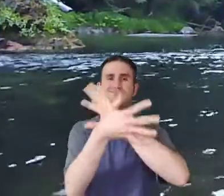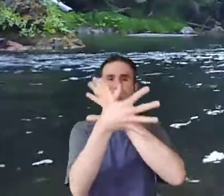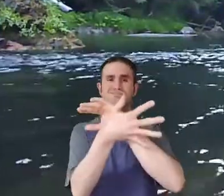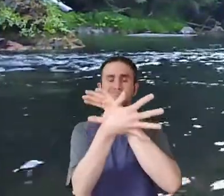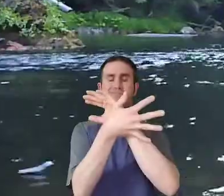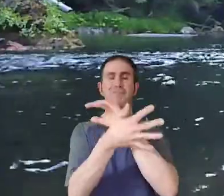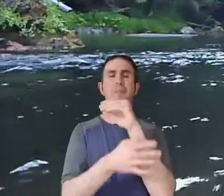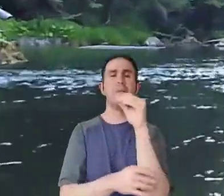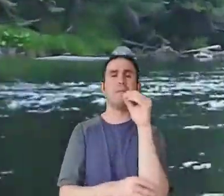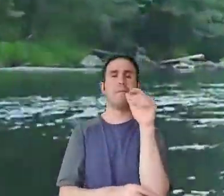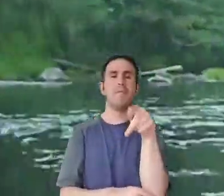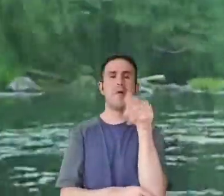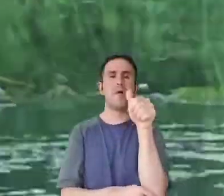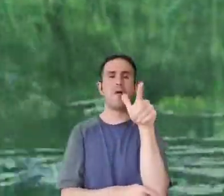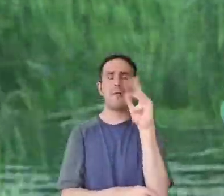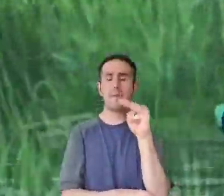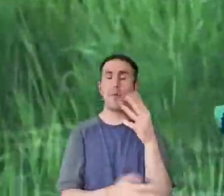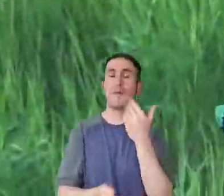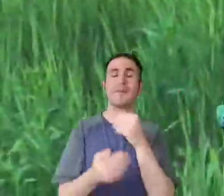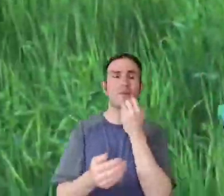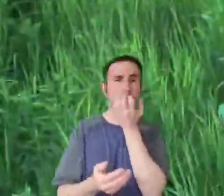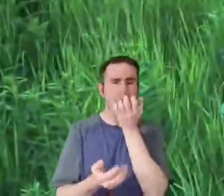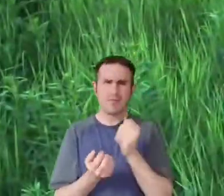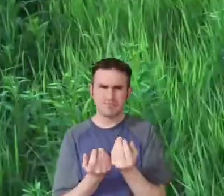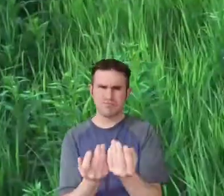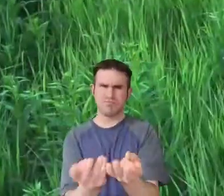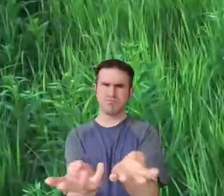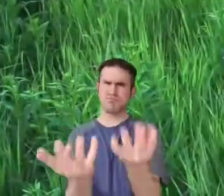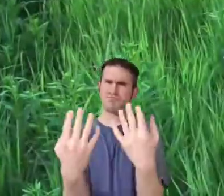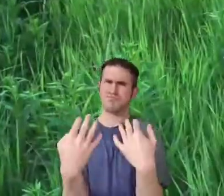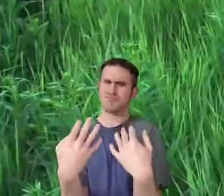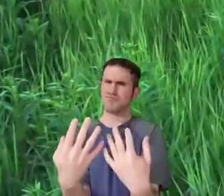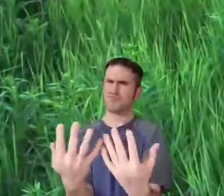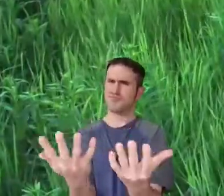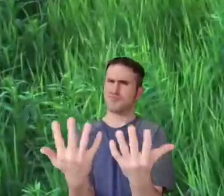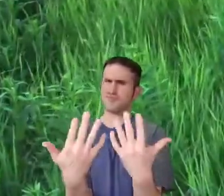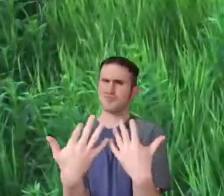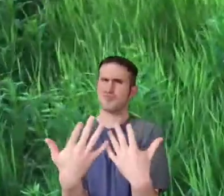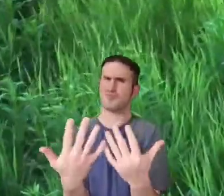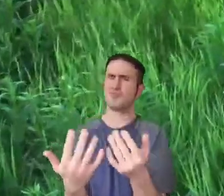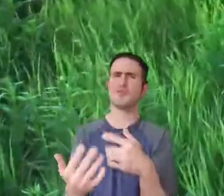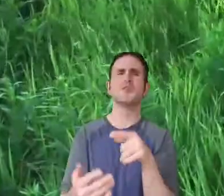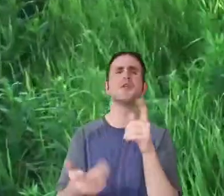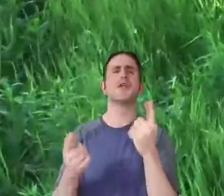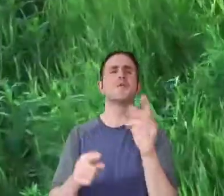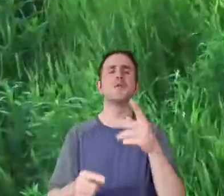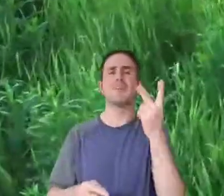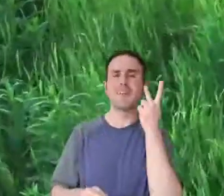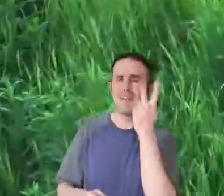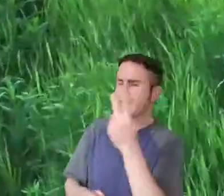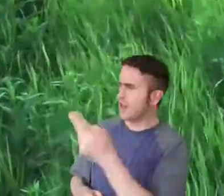maybe it's an open meadow! When you see these colors, how do they make you feel?